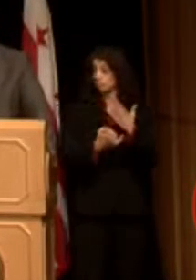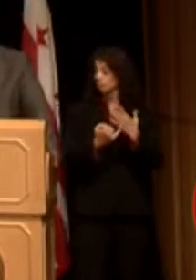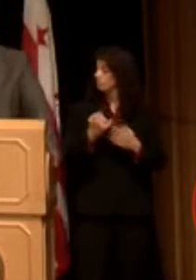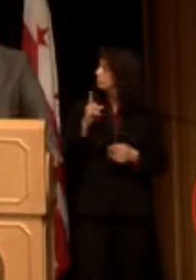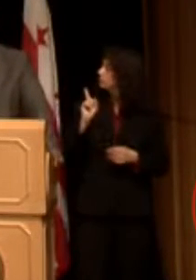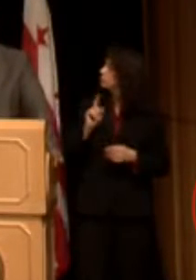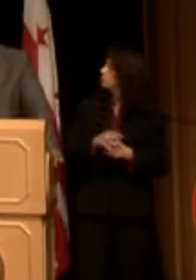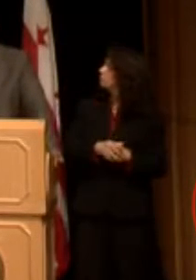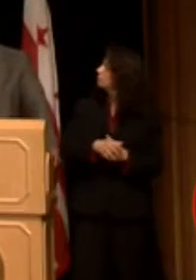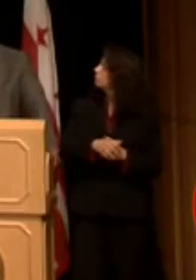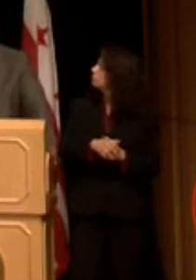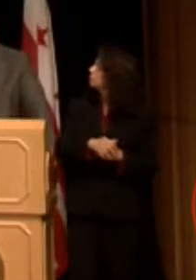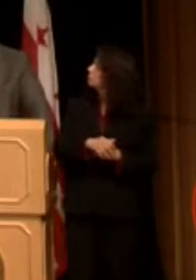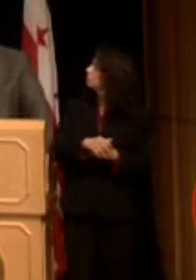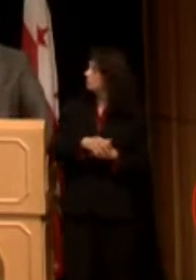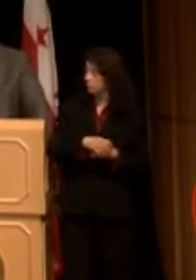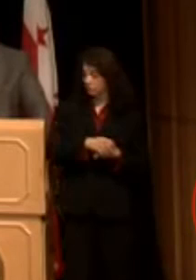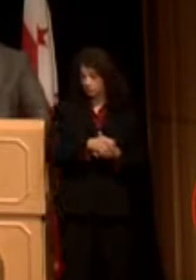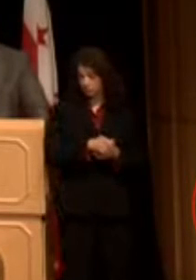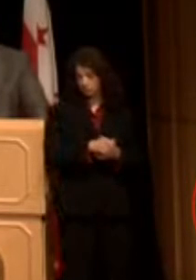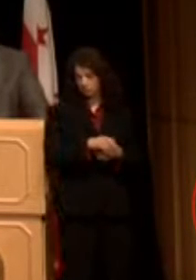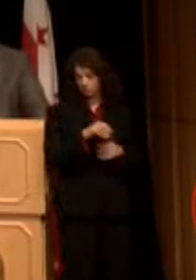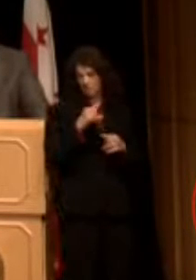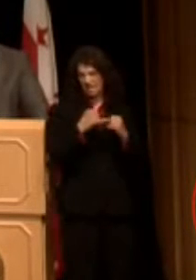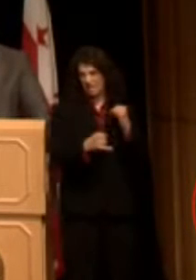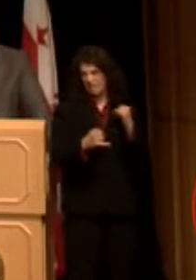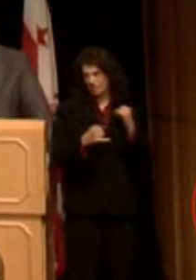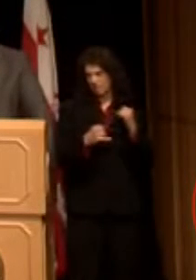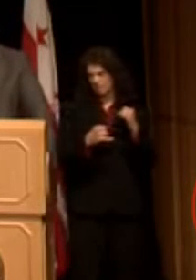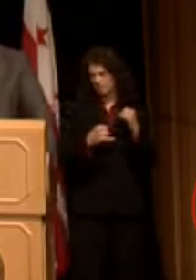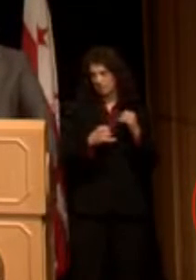ME IS THE FORT GREBLE URBAN NATURE CENTER.